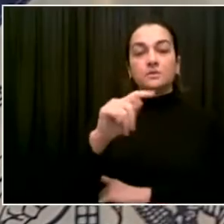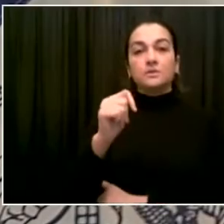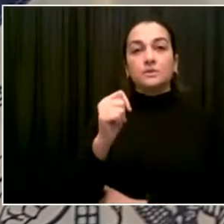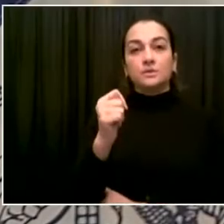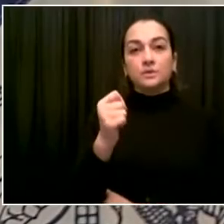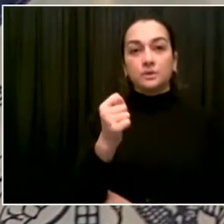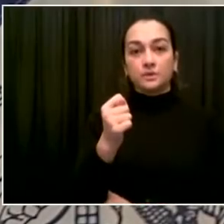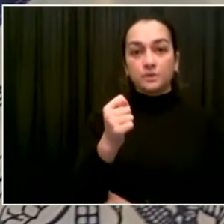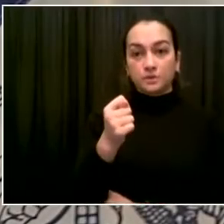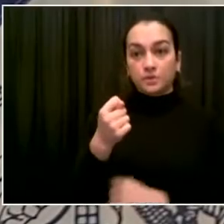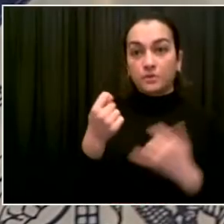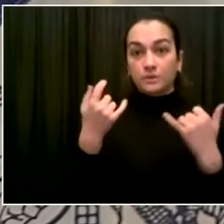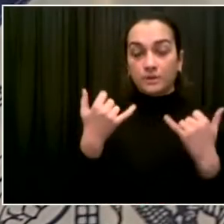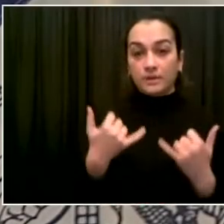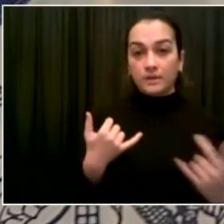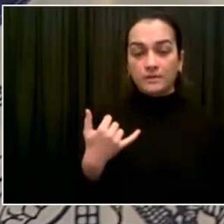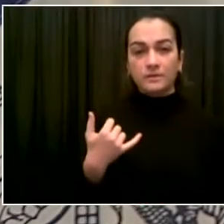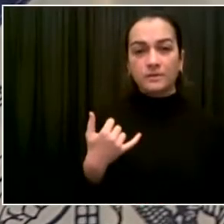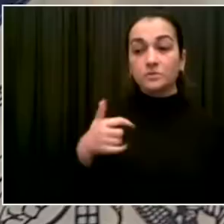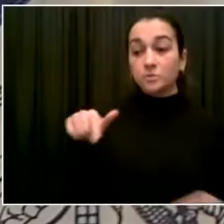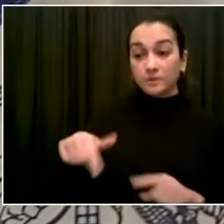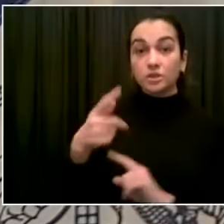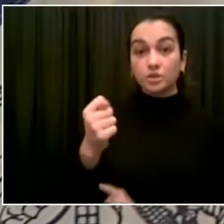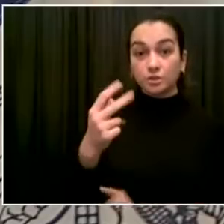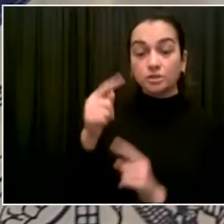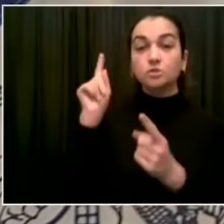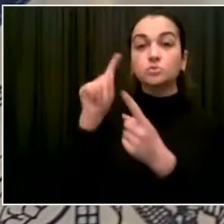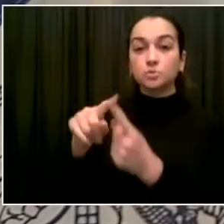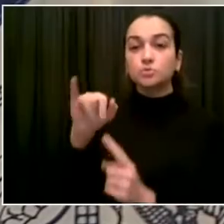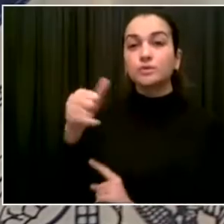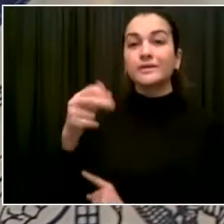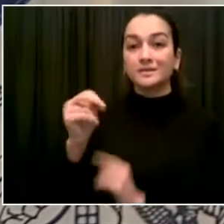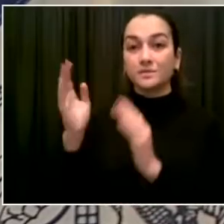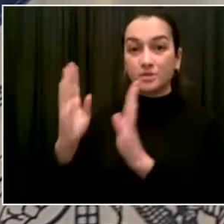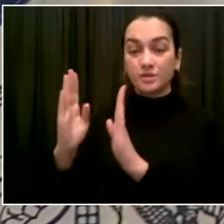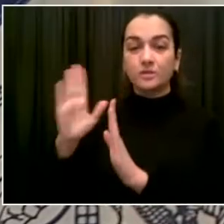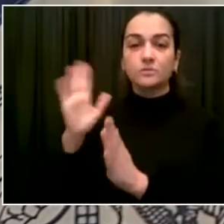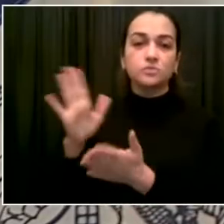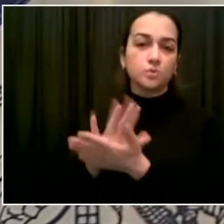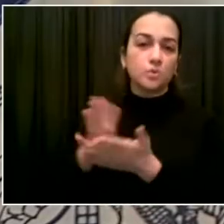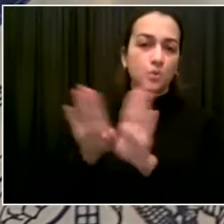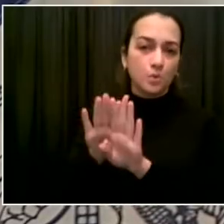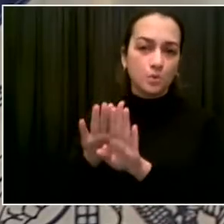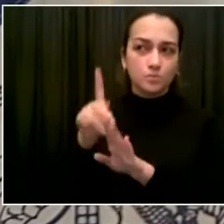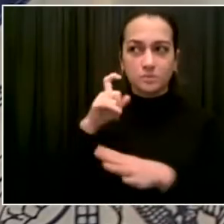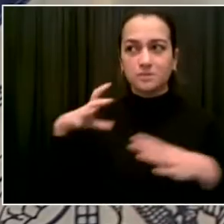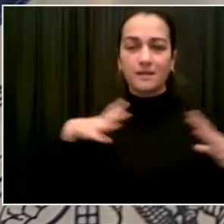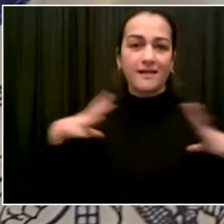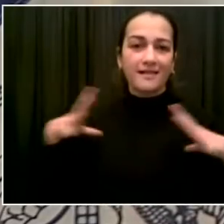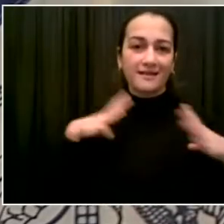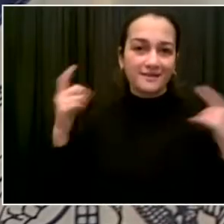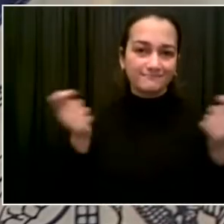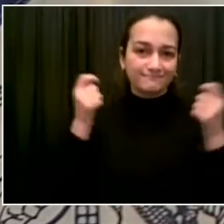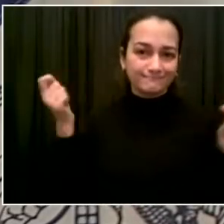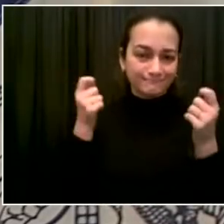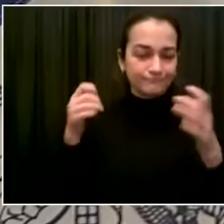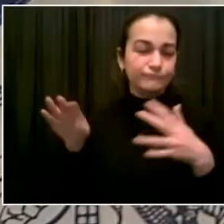BETWEEN THE END OF THURSDAY AND ENWH SCHOOL COMES BACK IN JANUARY SO WILL VHAE TIME TO BEEF IT UP FURTHER. I REALLY WANT TO EMPHIZASE W HO SAFE THE SCHOOLS ARE AND JUST